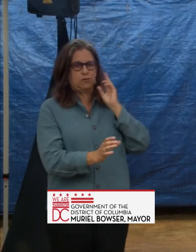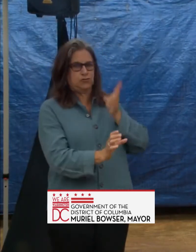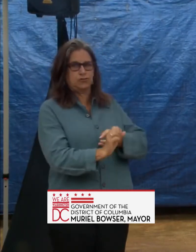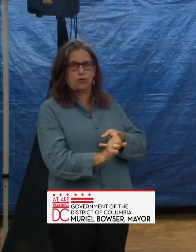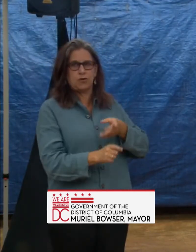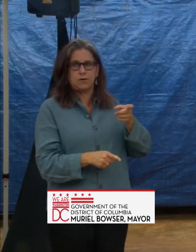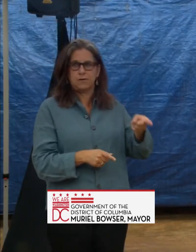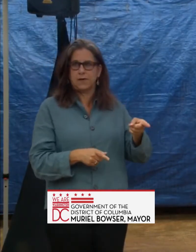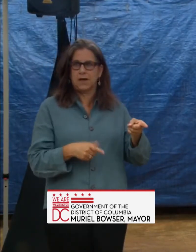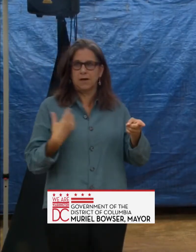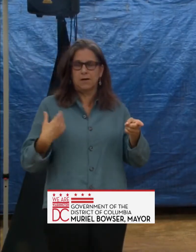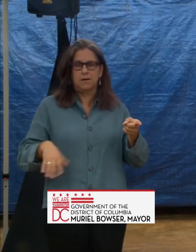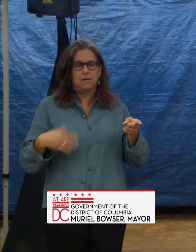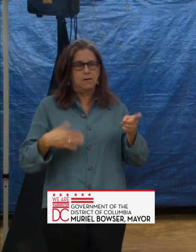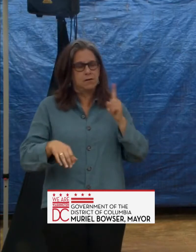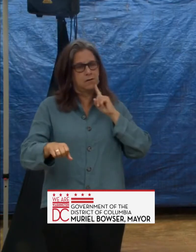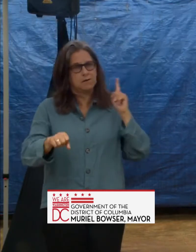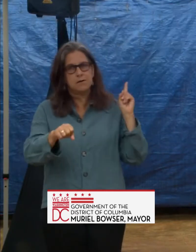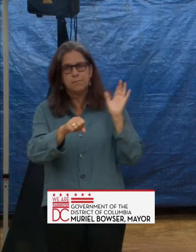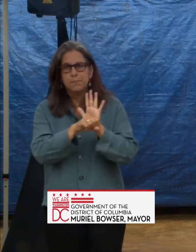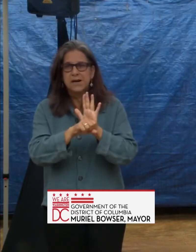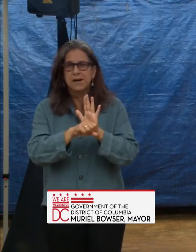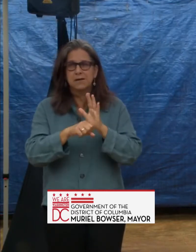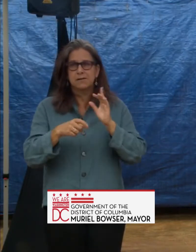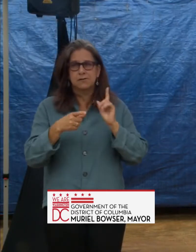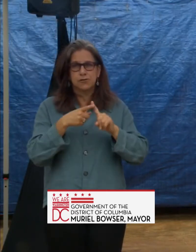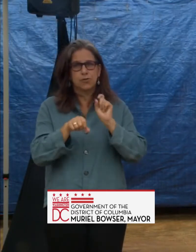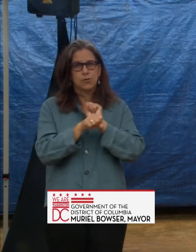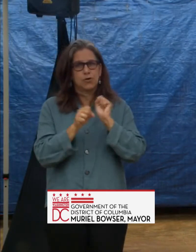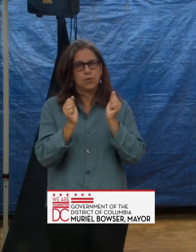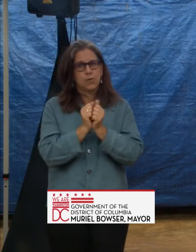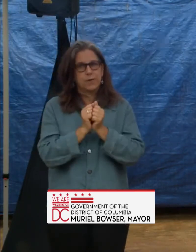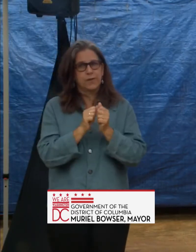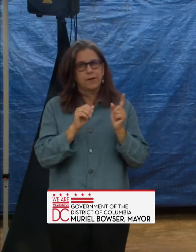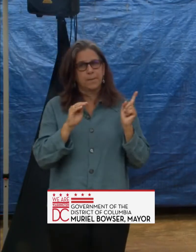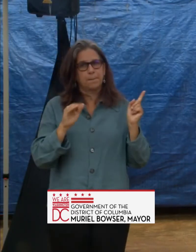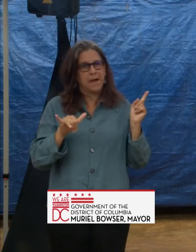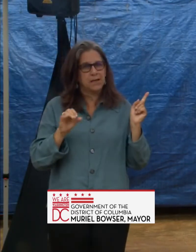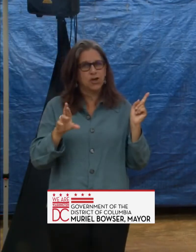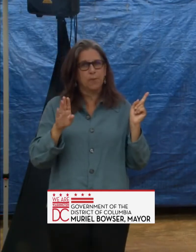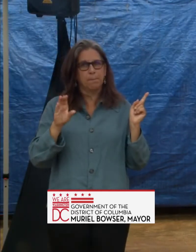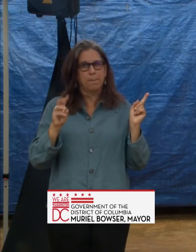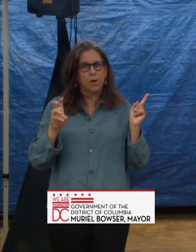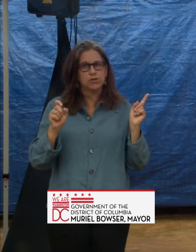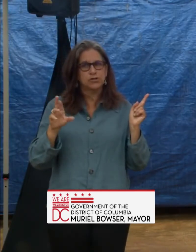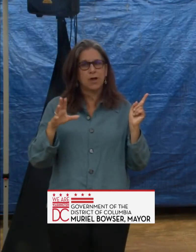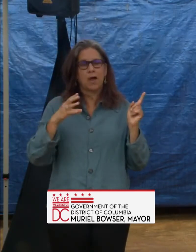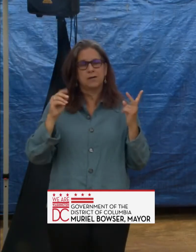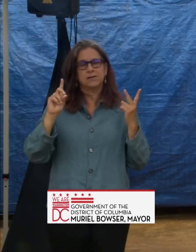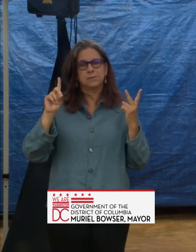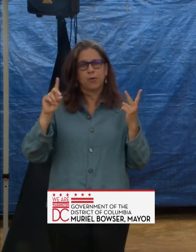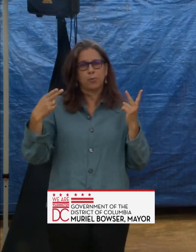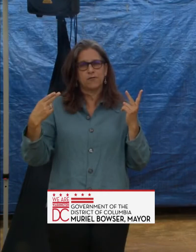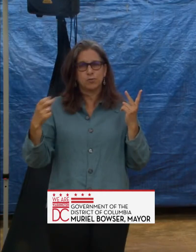AND COMMITTED TO WORKING WITH MAYOR BOWSER, THE DEPARTMENT OF HUMAN SERVICES AND EVERYONE HERE TO END HOMELESSNESS.